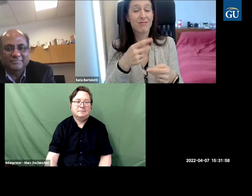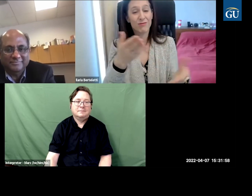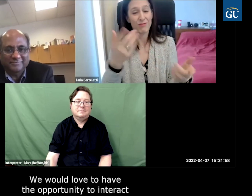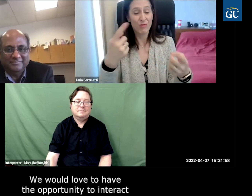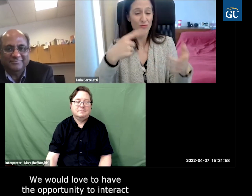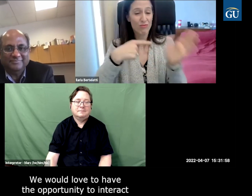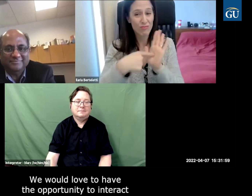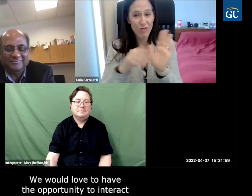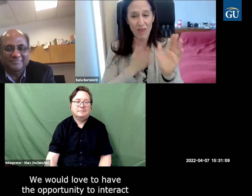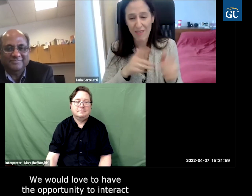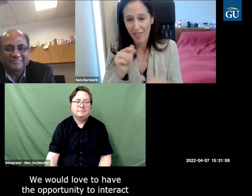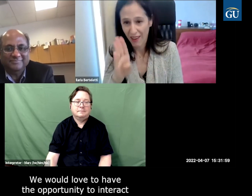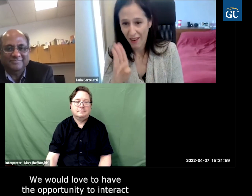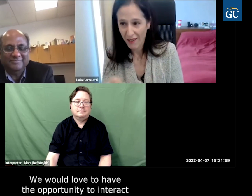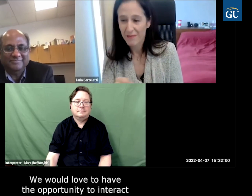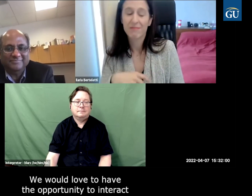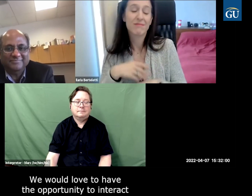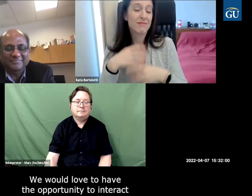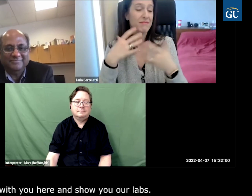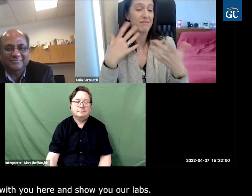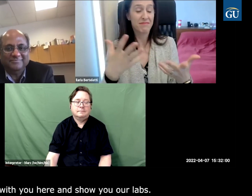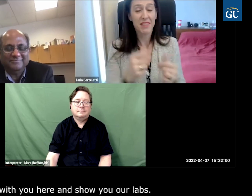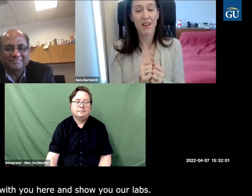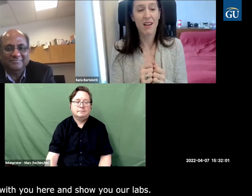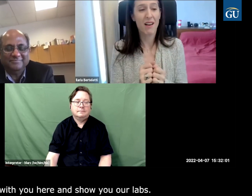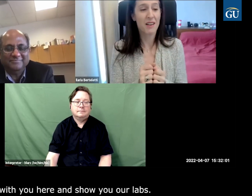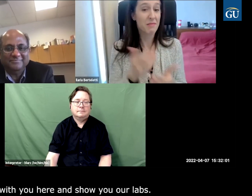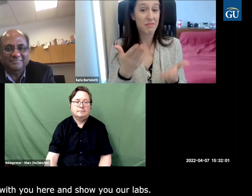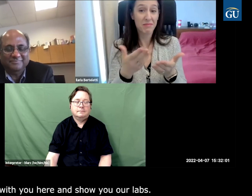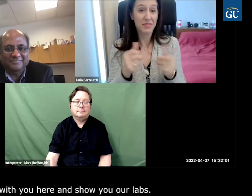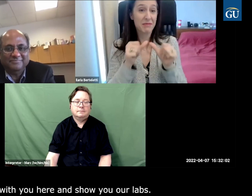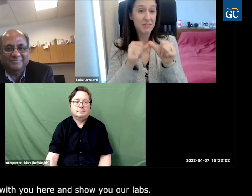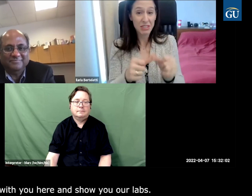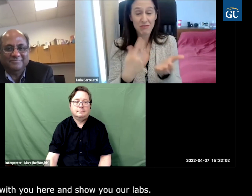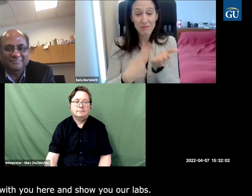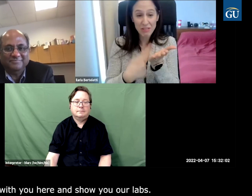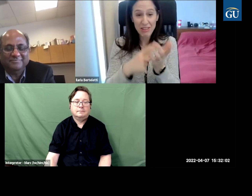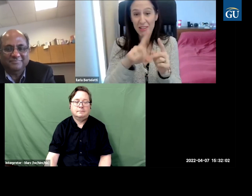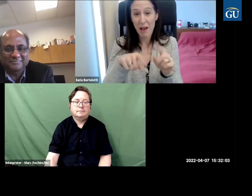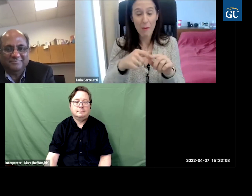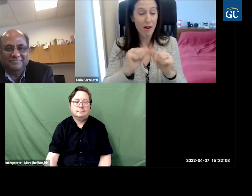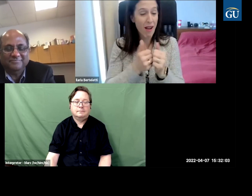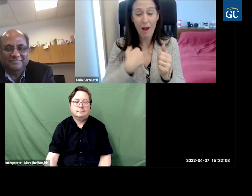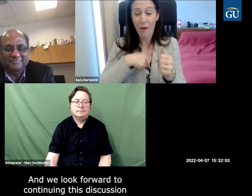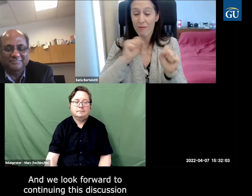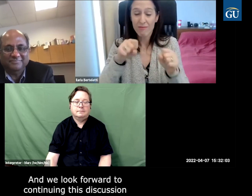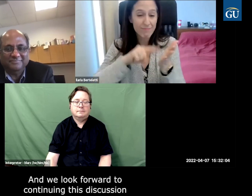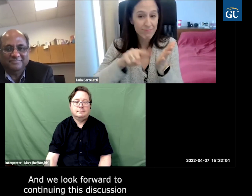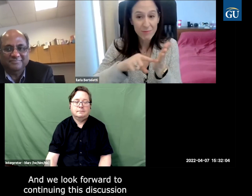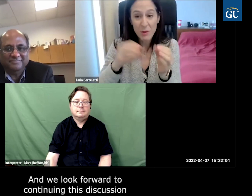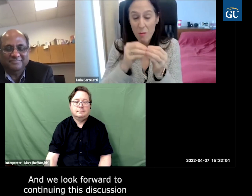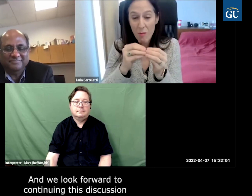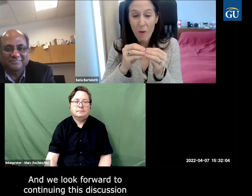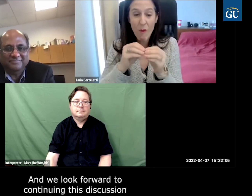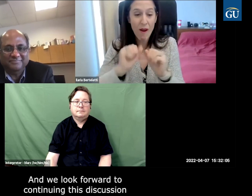we would love to have the opportunity to interact with you here and show you our